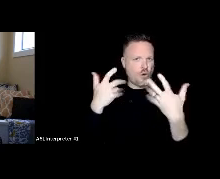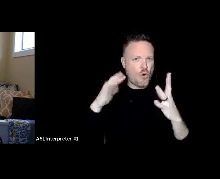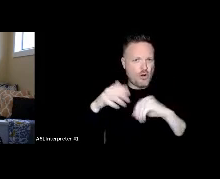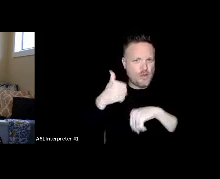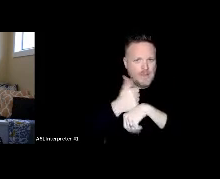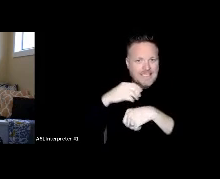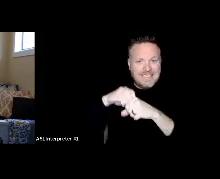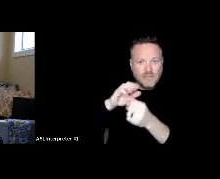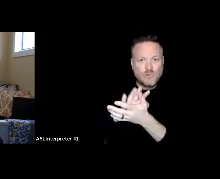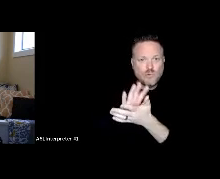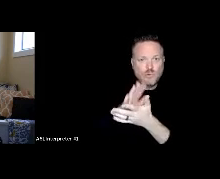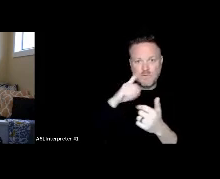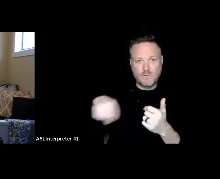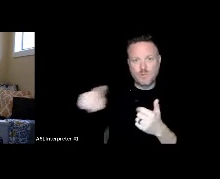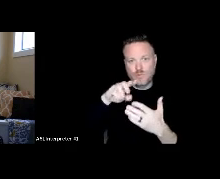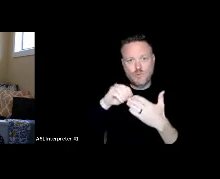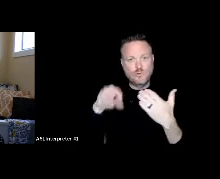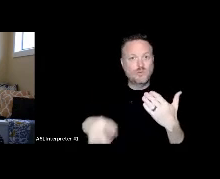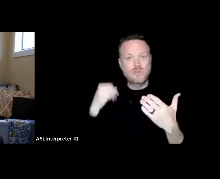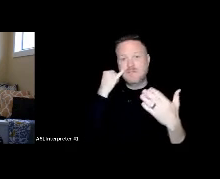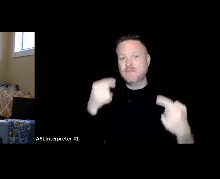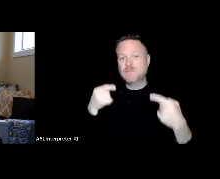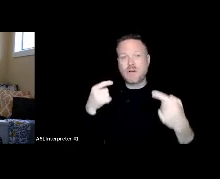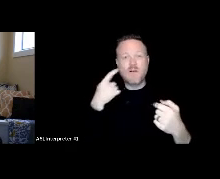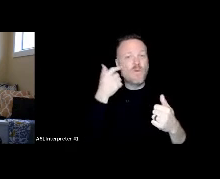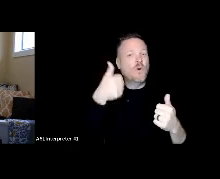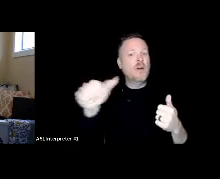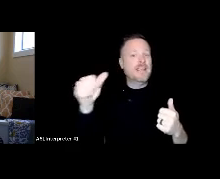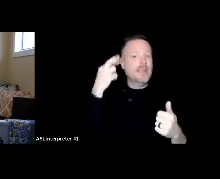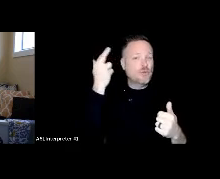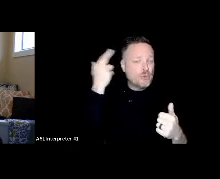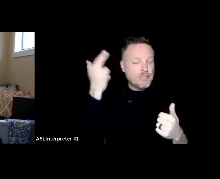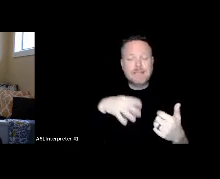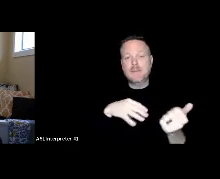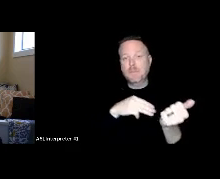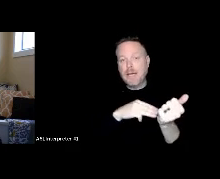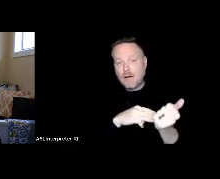students who struggle for any reason, whether it's medical or behavioral or psychological.